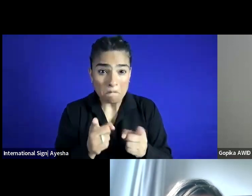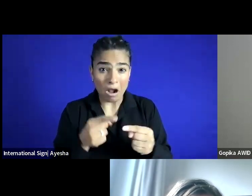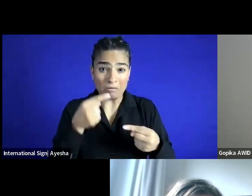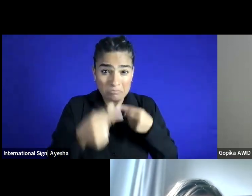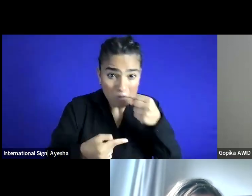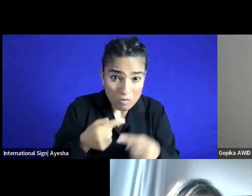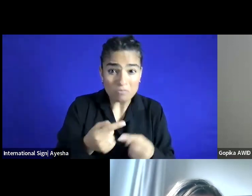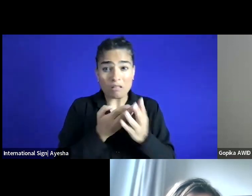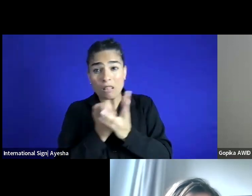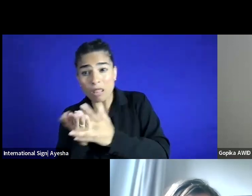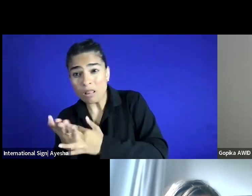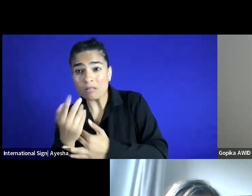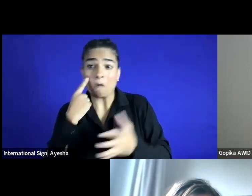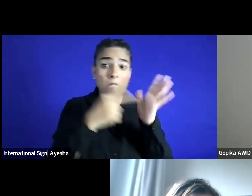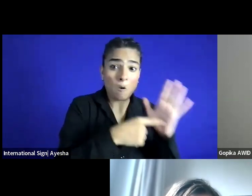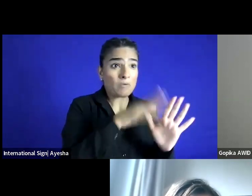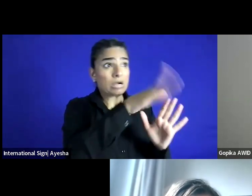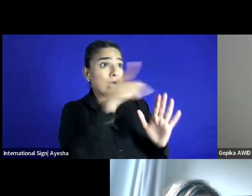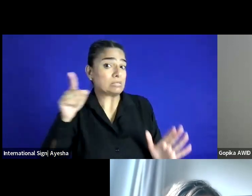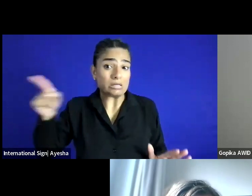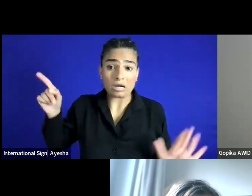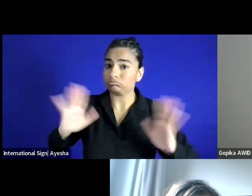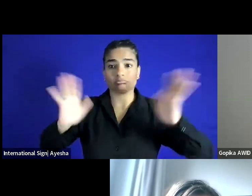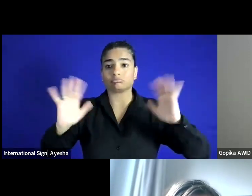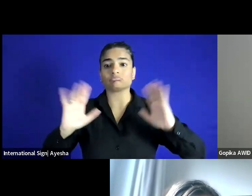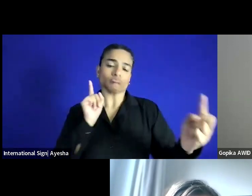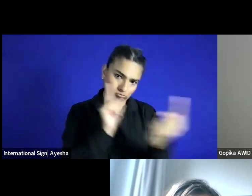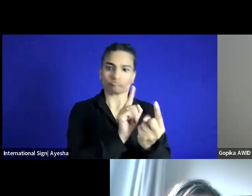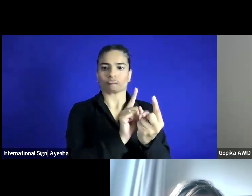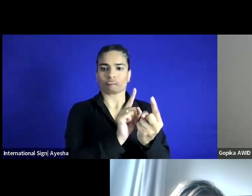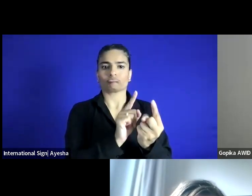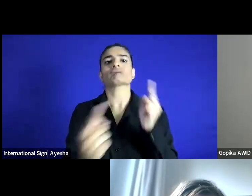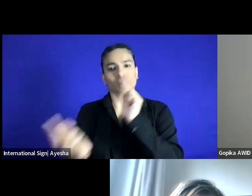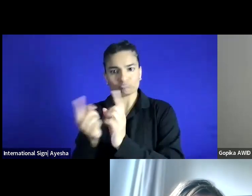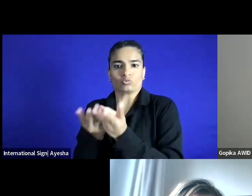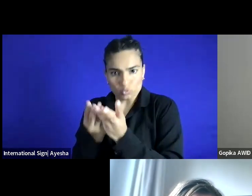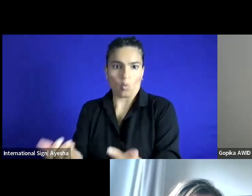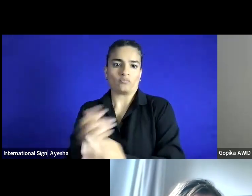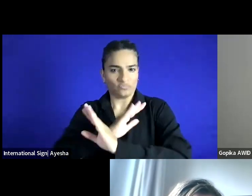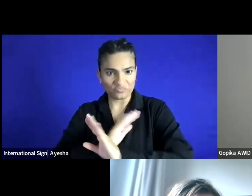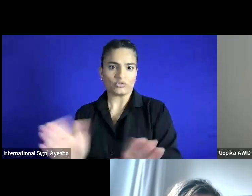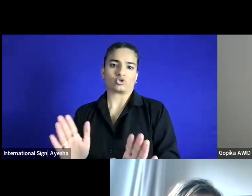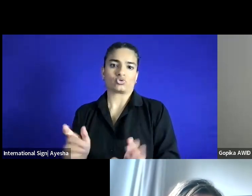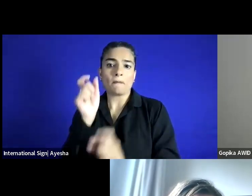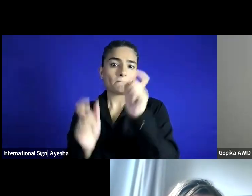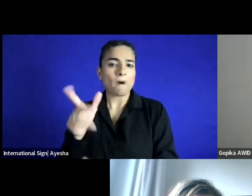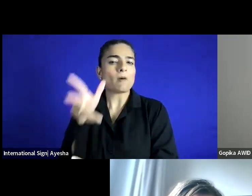It's there will be people to listen to you and to address your concerns and, to try to resolve the conflict,